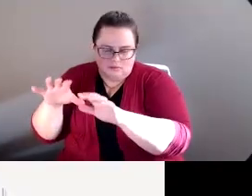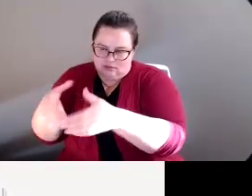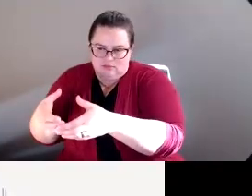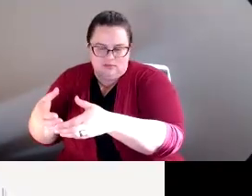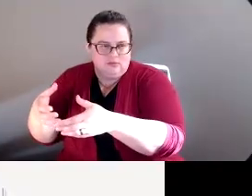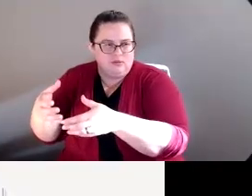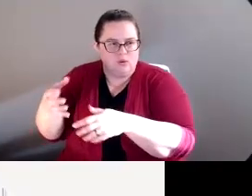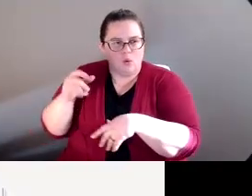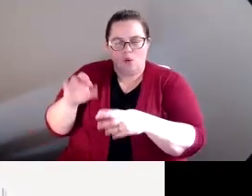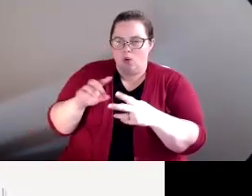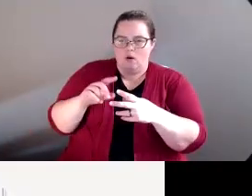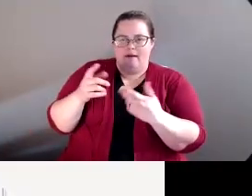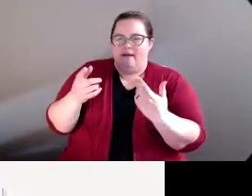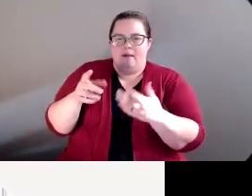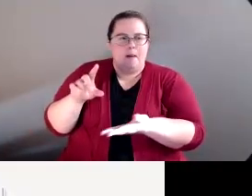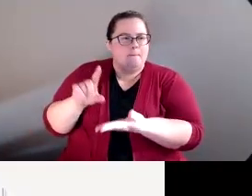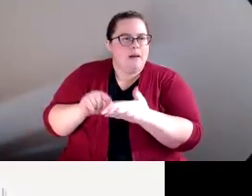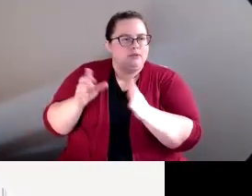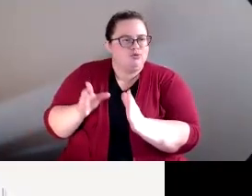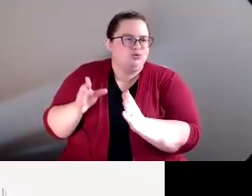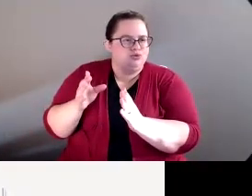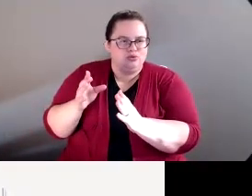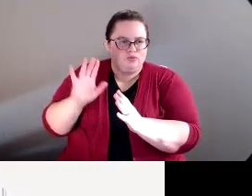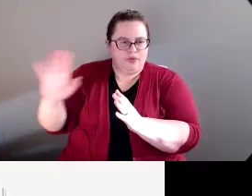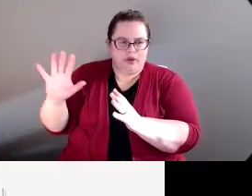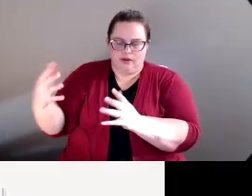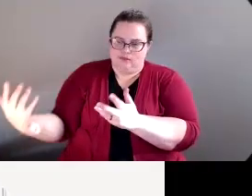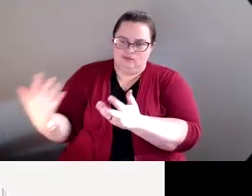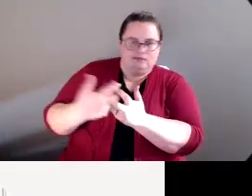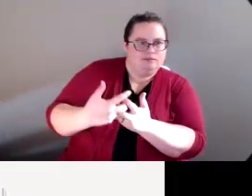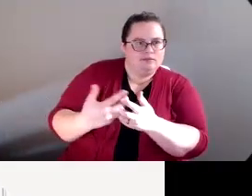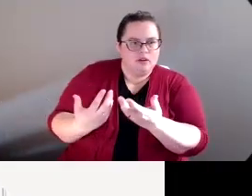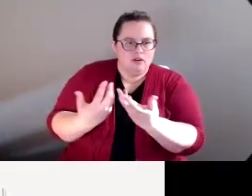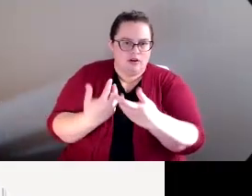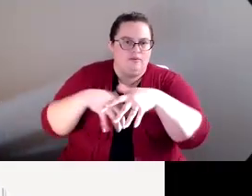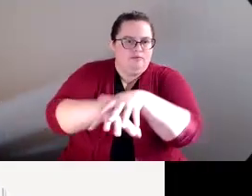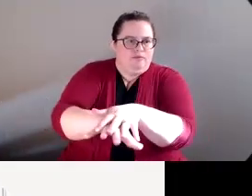publisher immigration thing, is that you're trying to set up in your class you're having issues with,